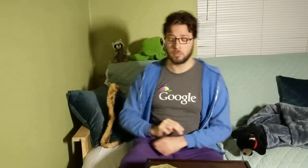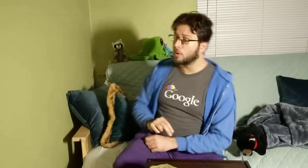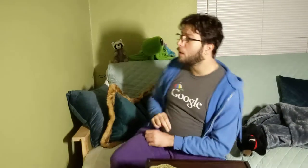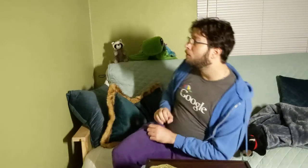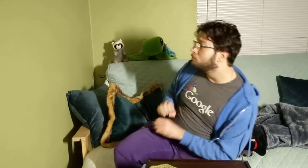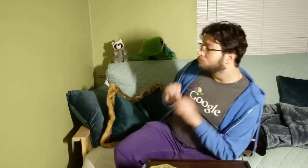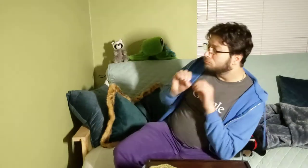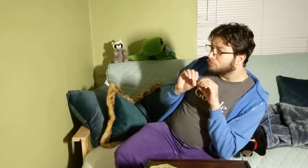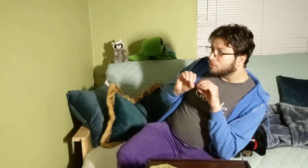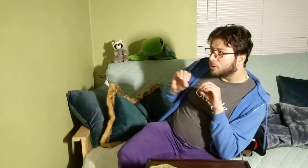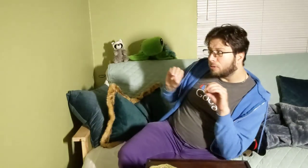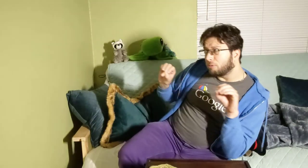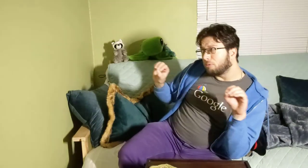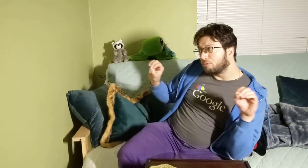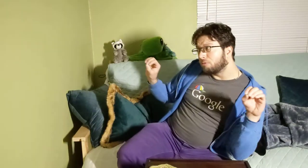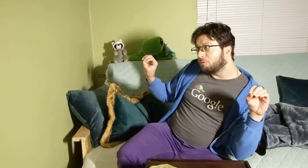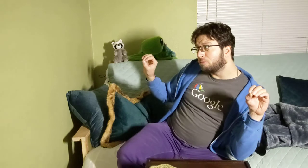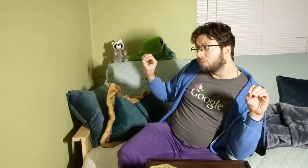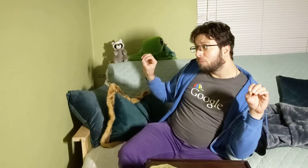[role-kid] o NONE?